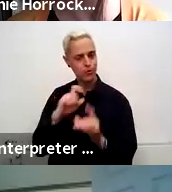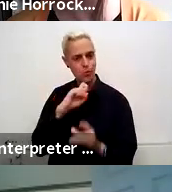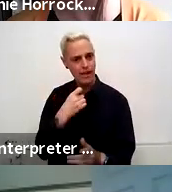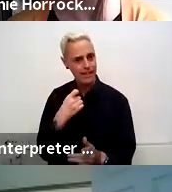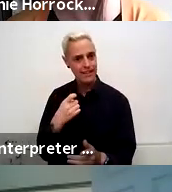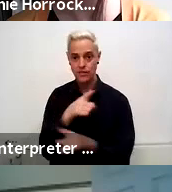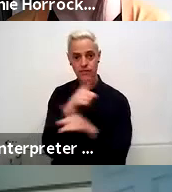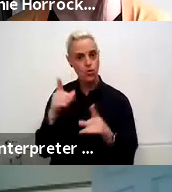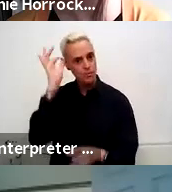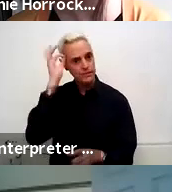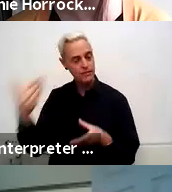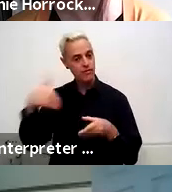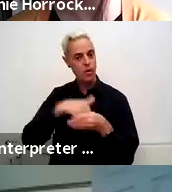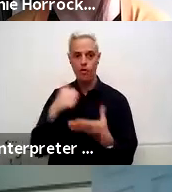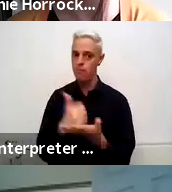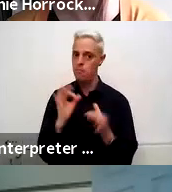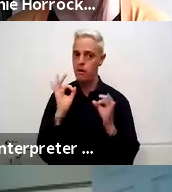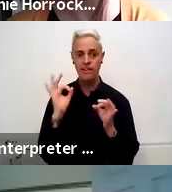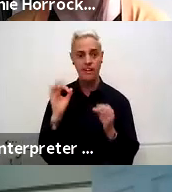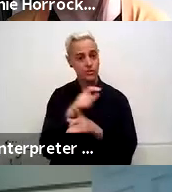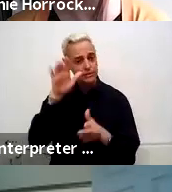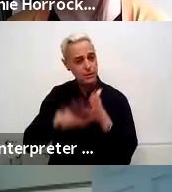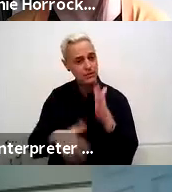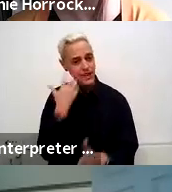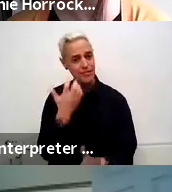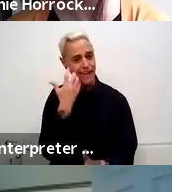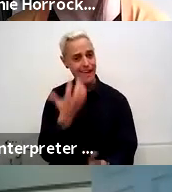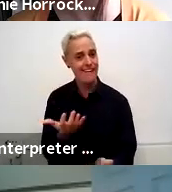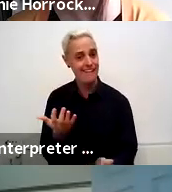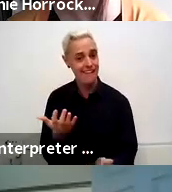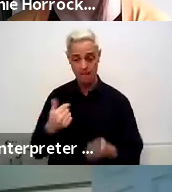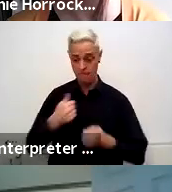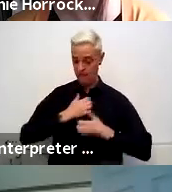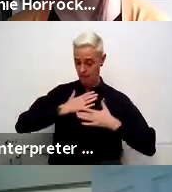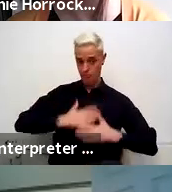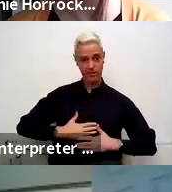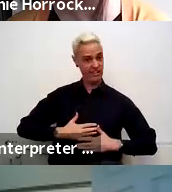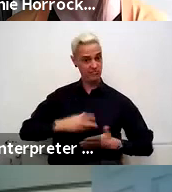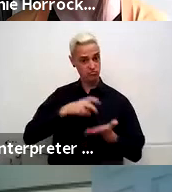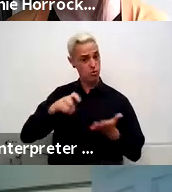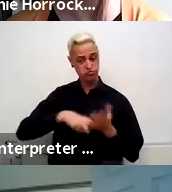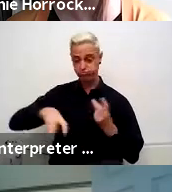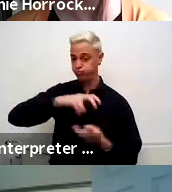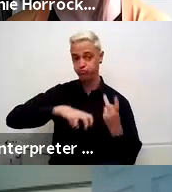ideal, because you experience this day in, day out, me as an able bodied person do not experience the same things.